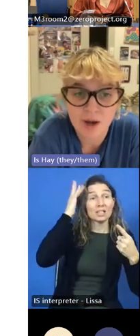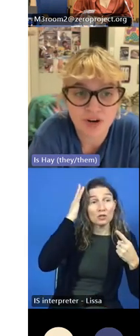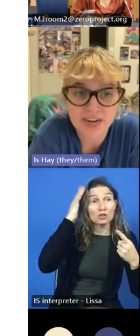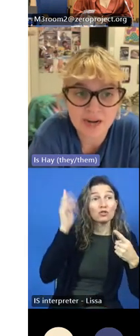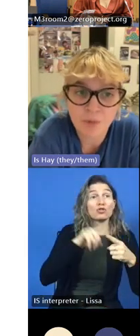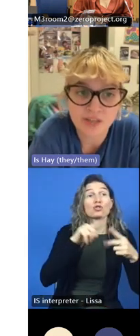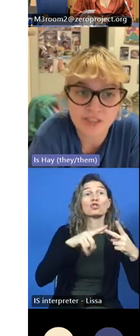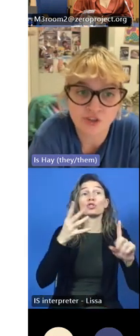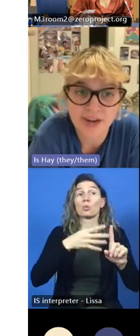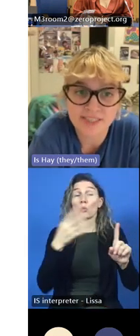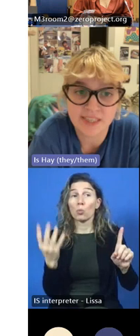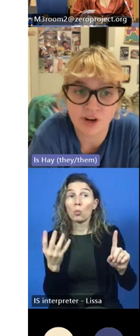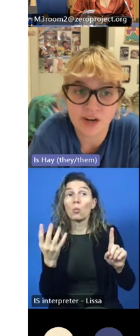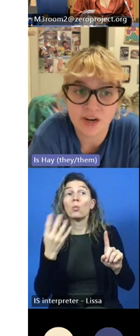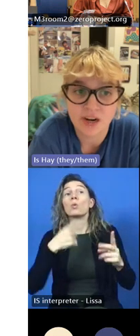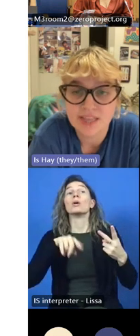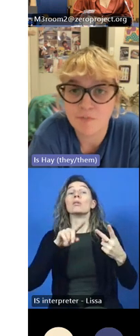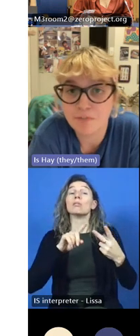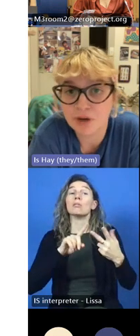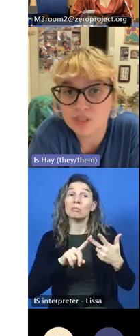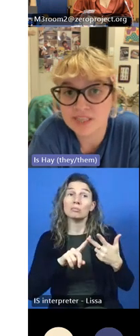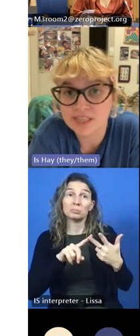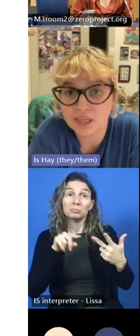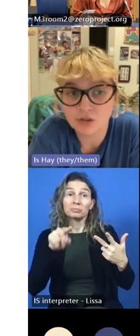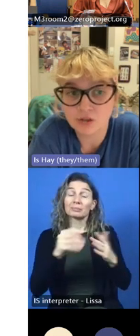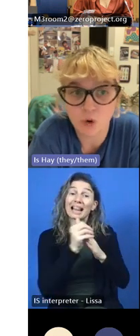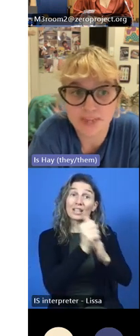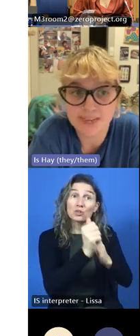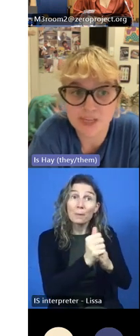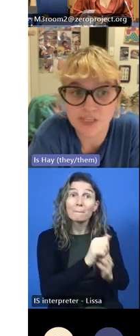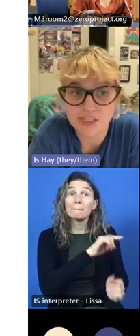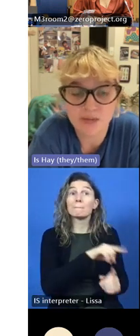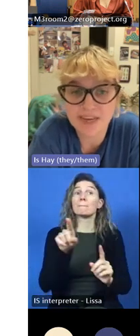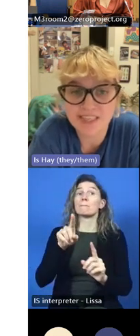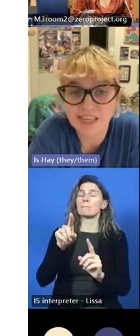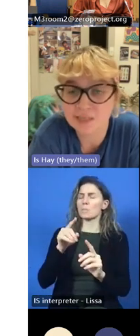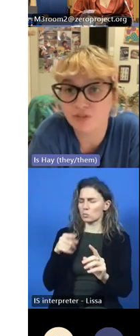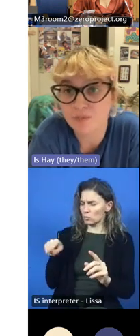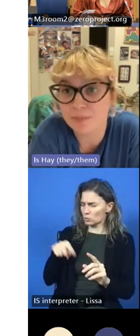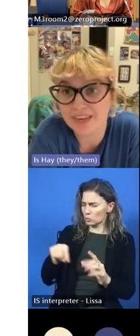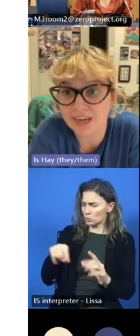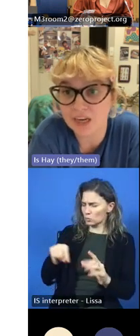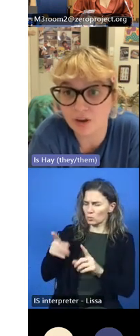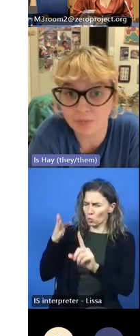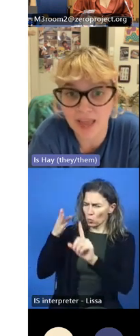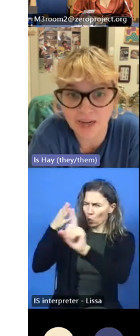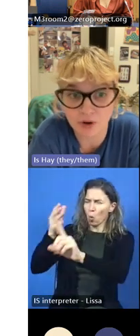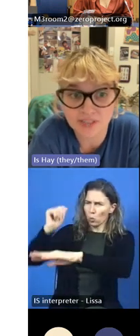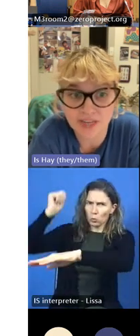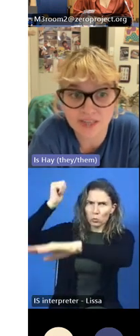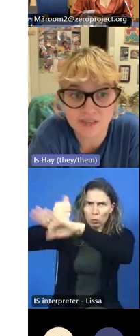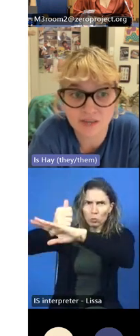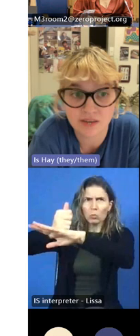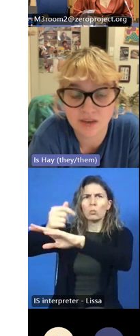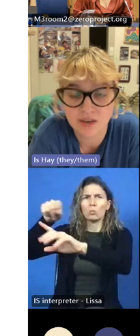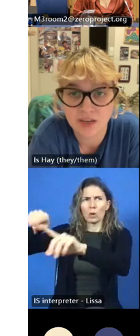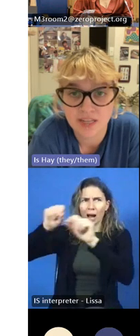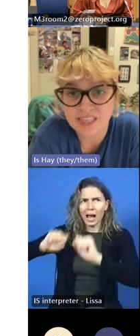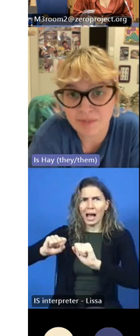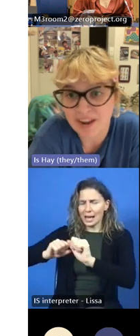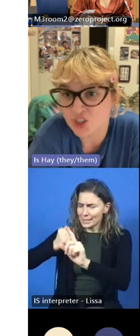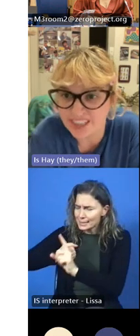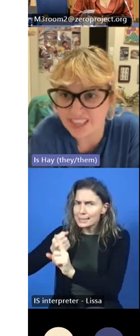hybrid training to make it accessible from the giving of the planning process. This makes sure